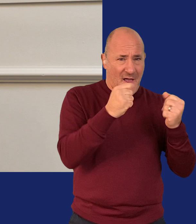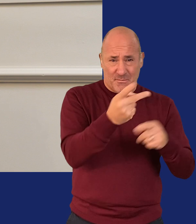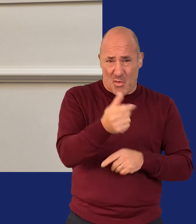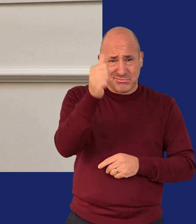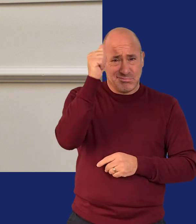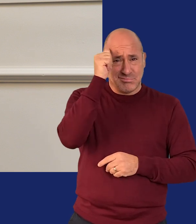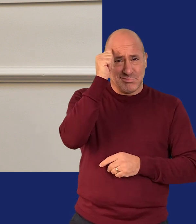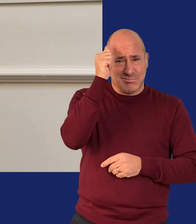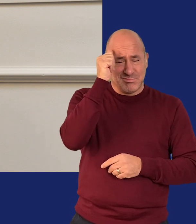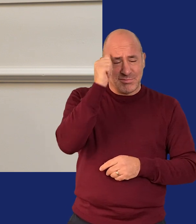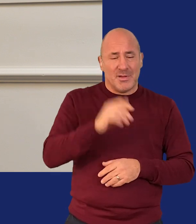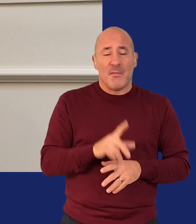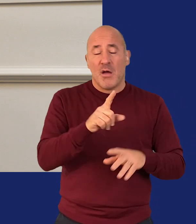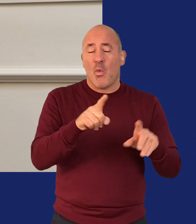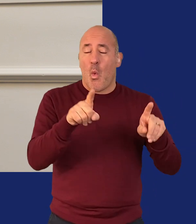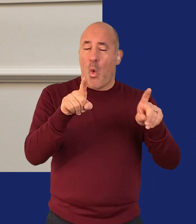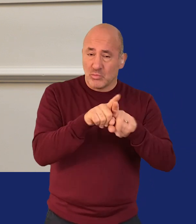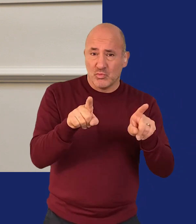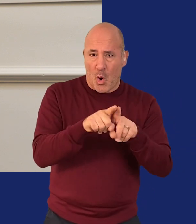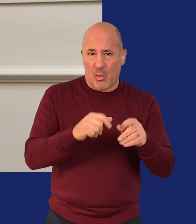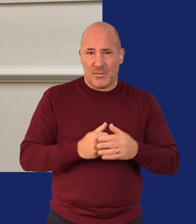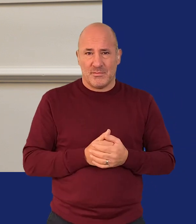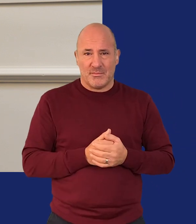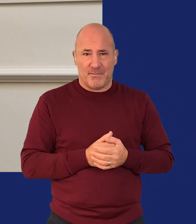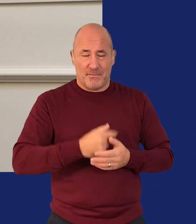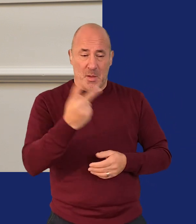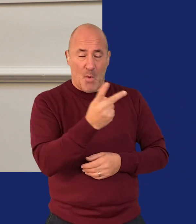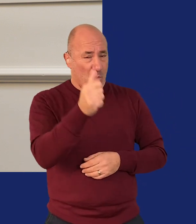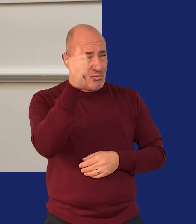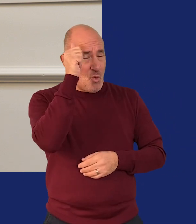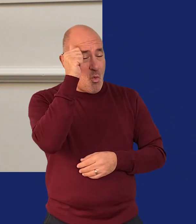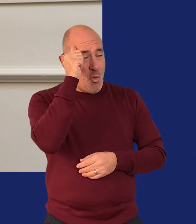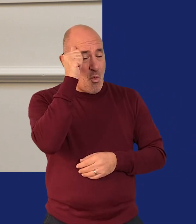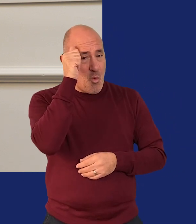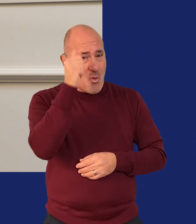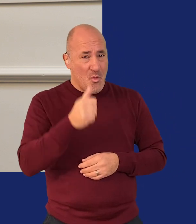aware that, uh, just because there's a quite, quite a lot happening now